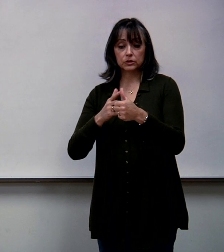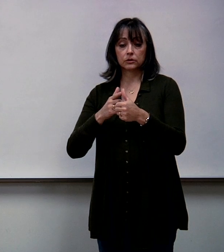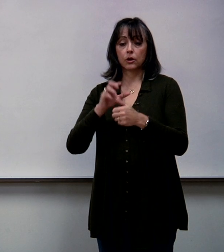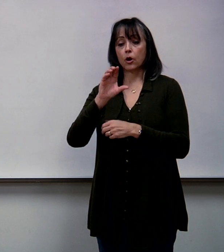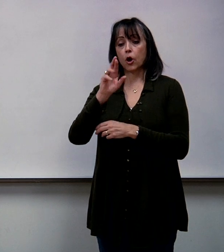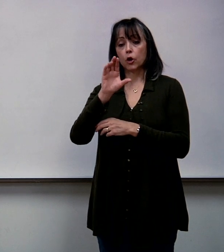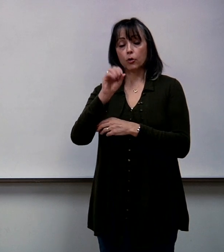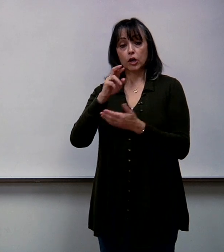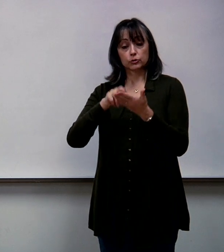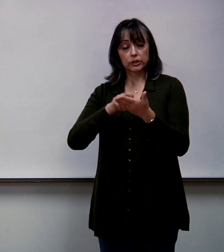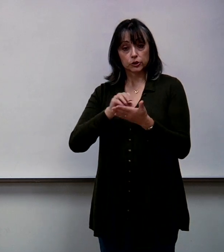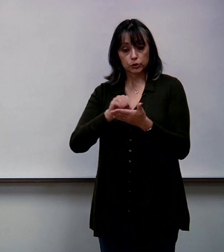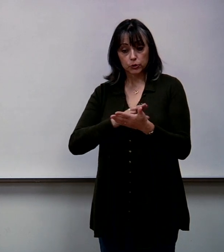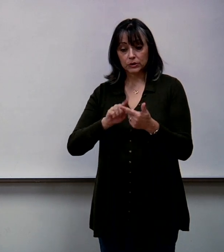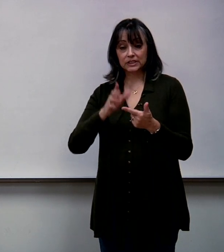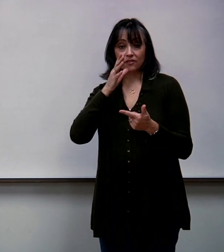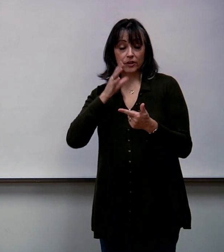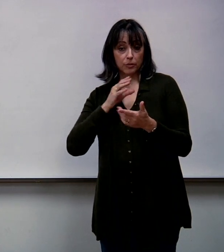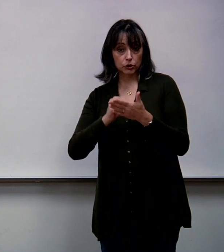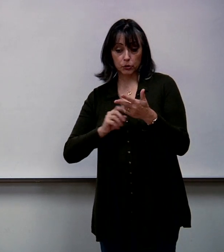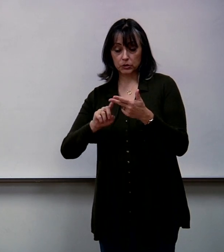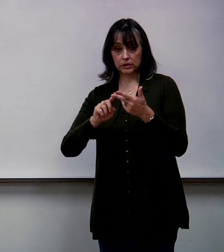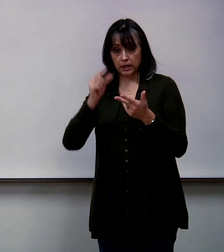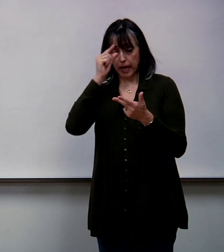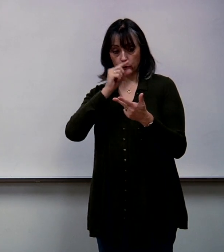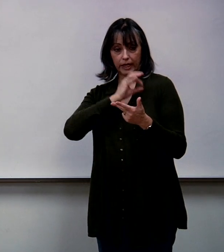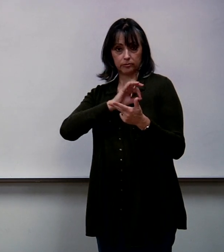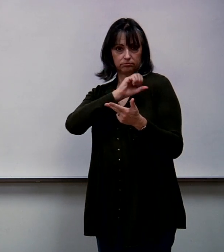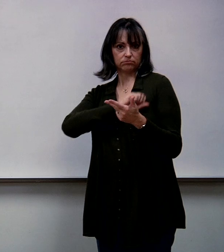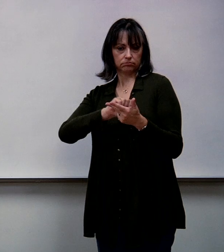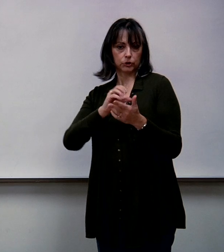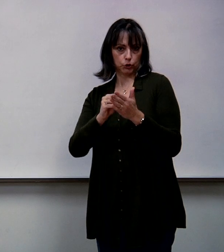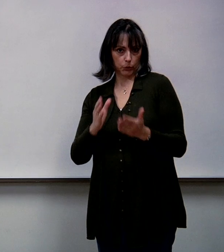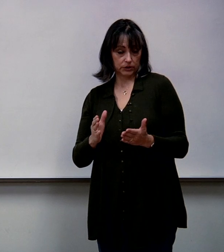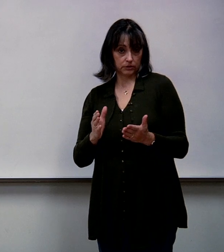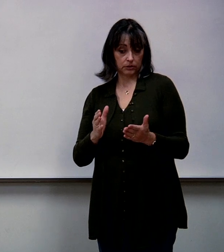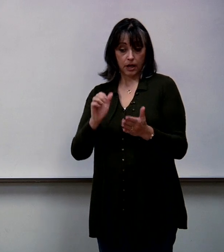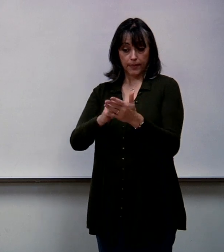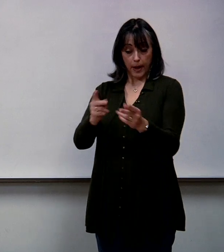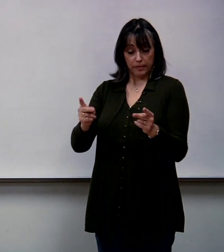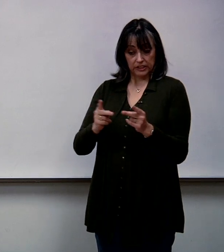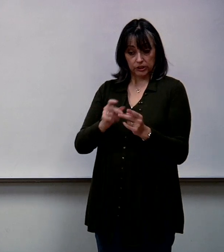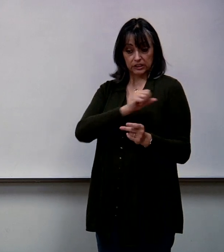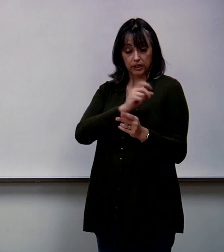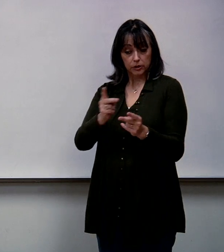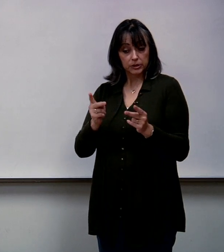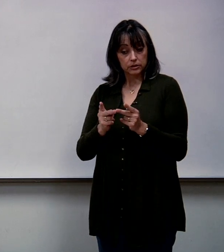The position of being a senator means that you do you have a vote in all Student Government